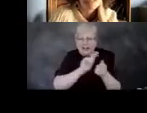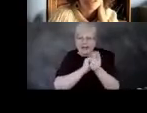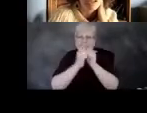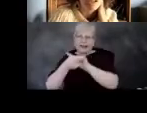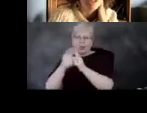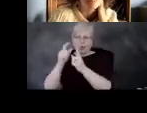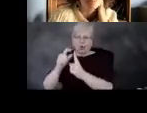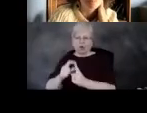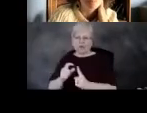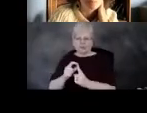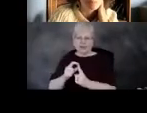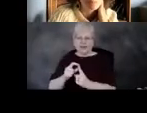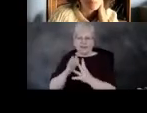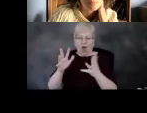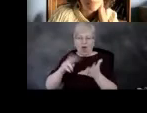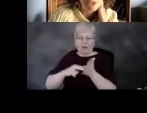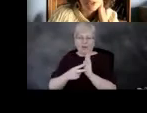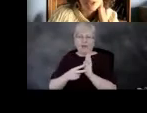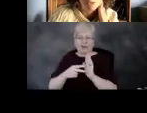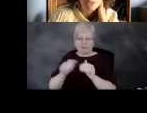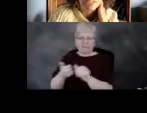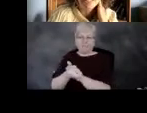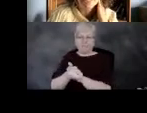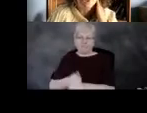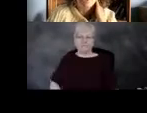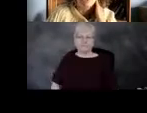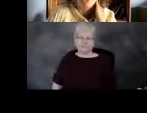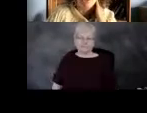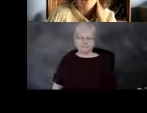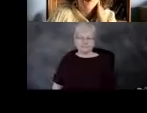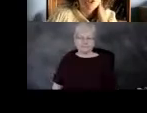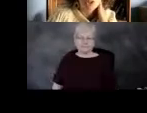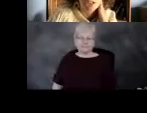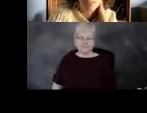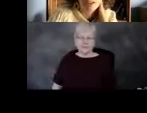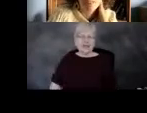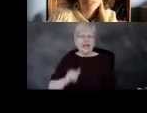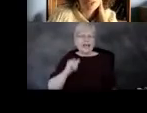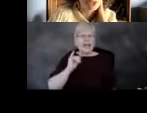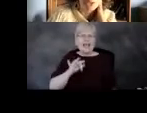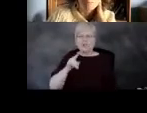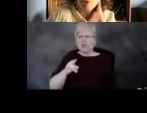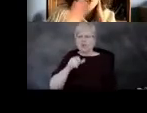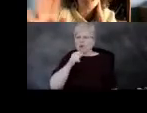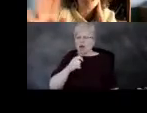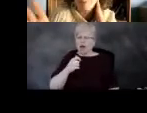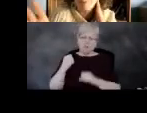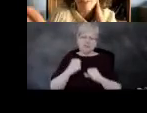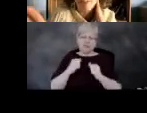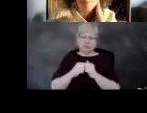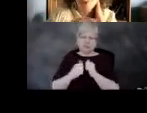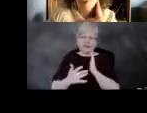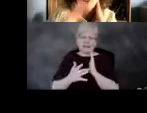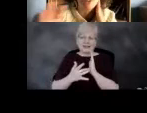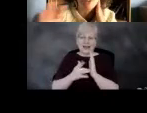17:31:30 Relatedly, if you aren't so tech savvy is to change your media clip to the